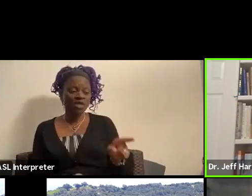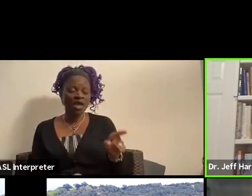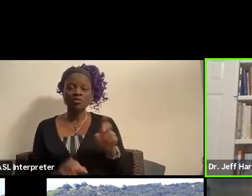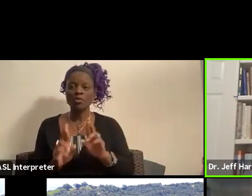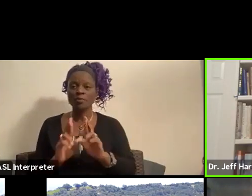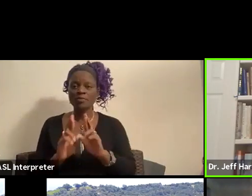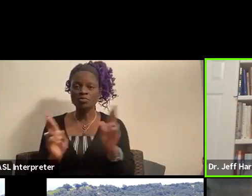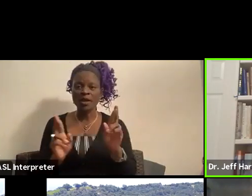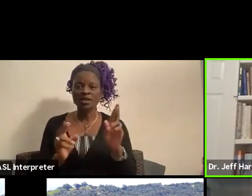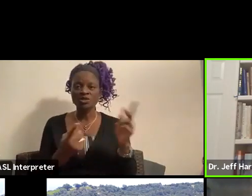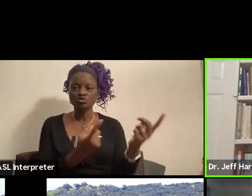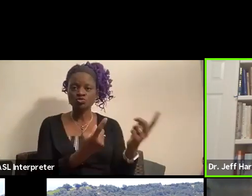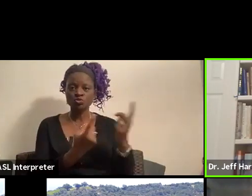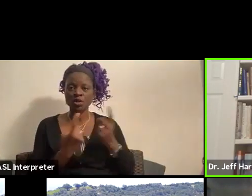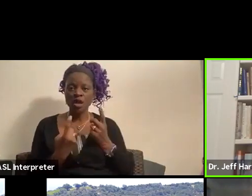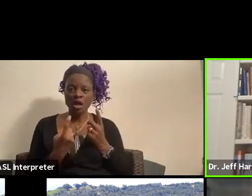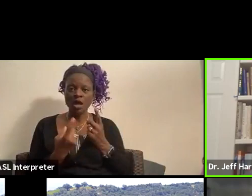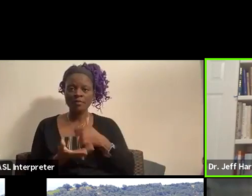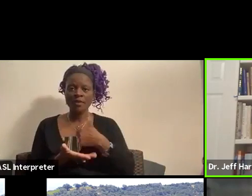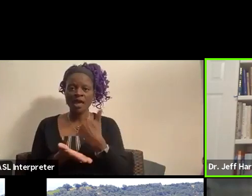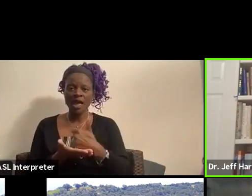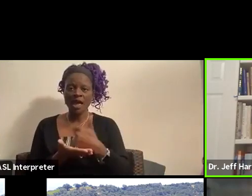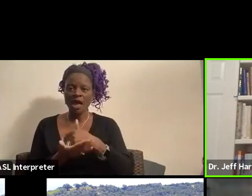vaccines to school employees throughout the county.